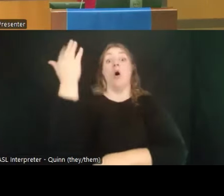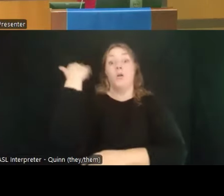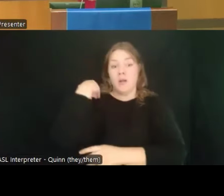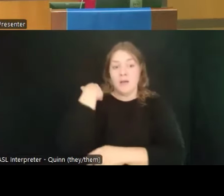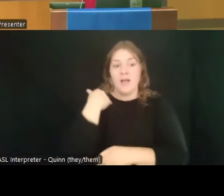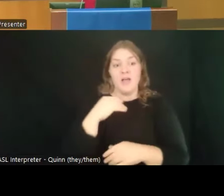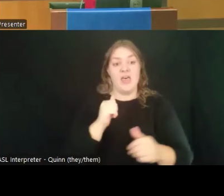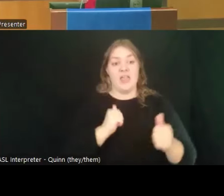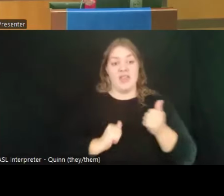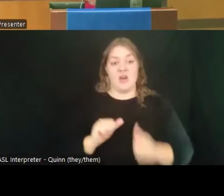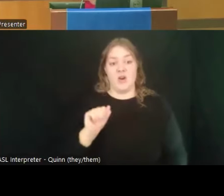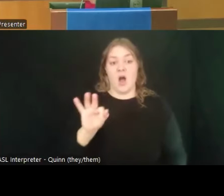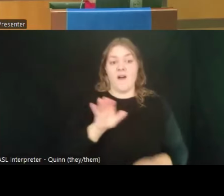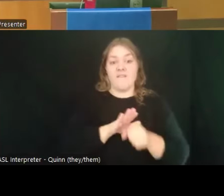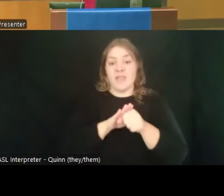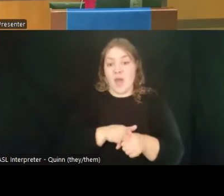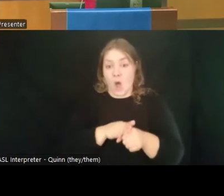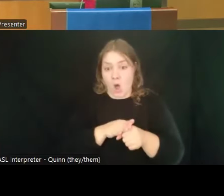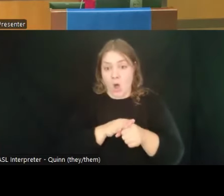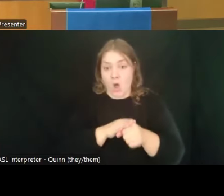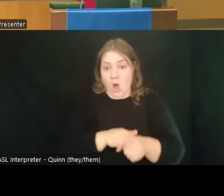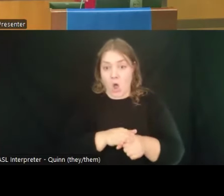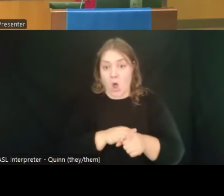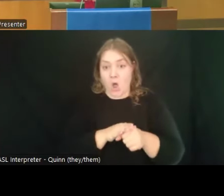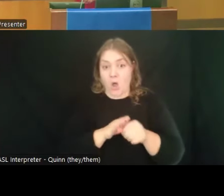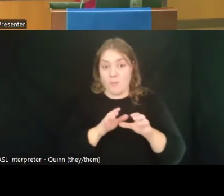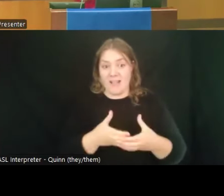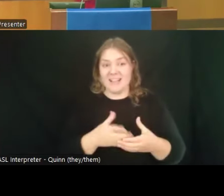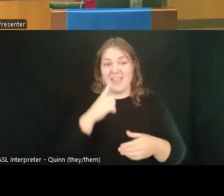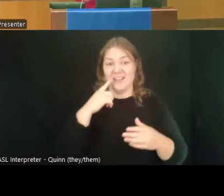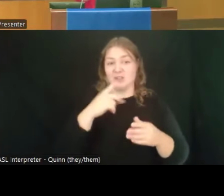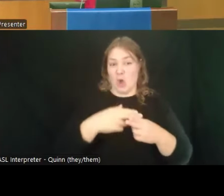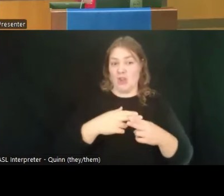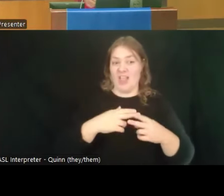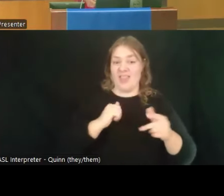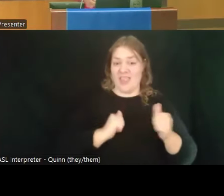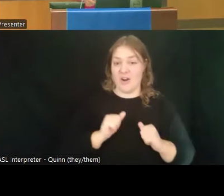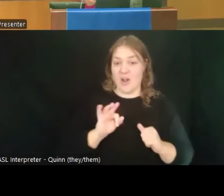the press which I think is now called theater of health and Equity um and Chanel Anderson came in